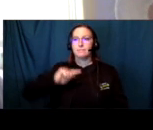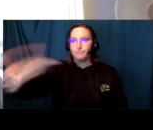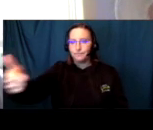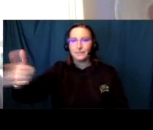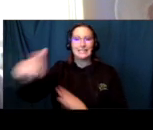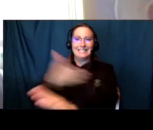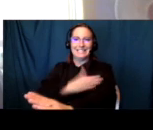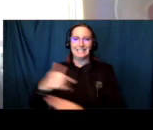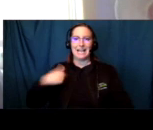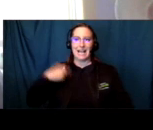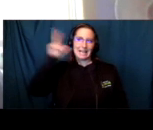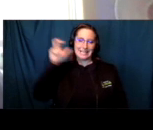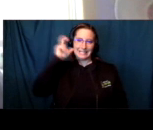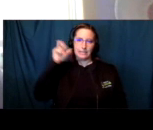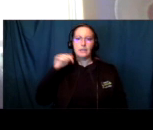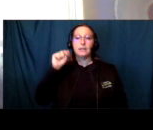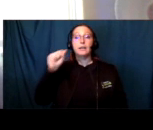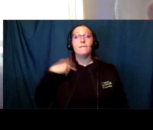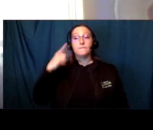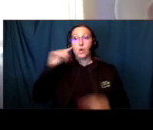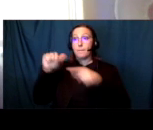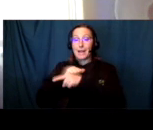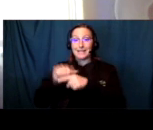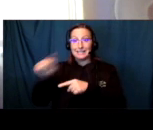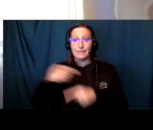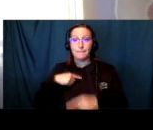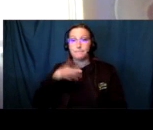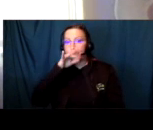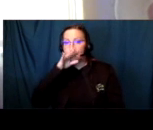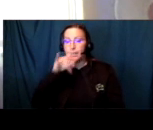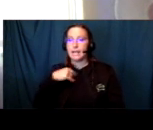him some practice in production and producing those contrasts and